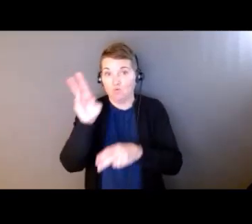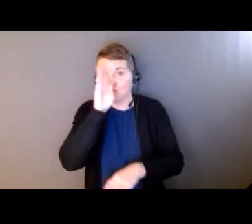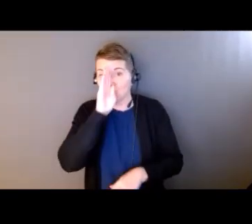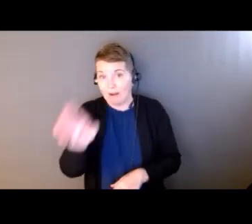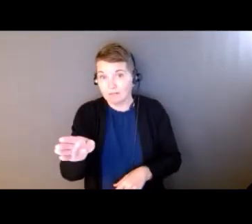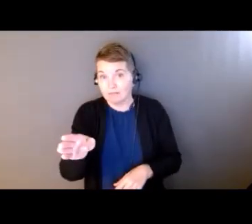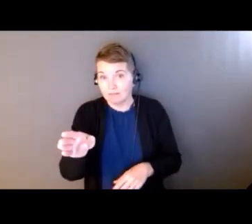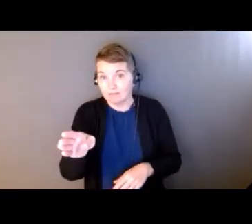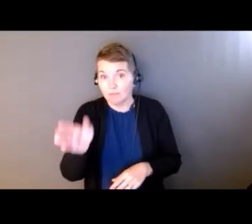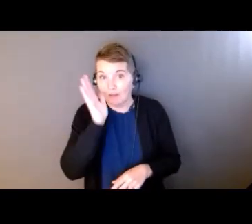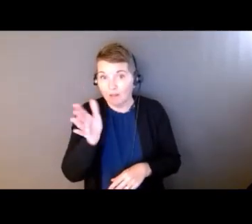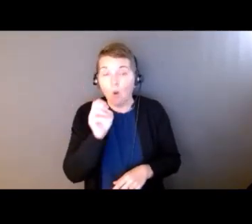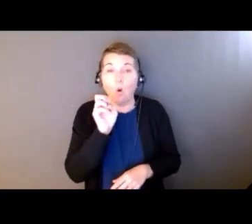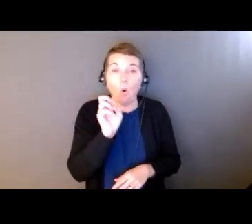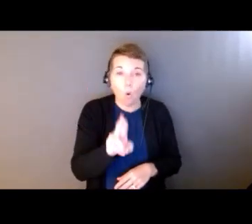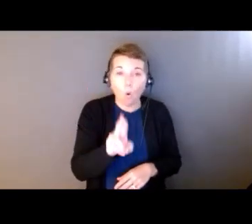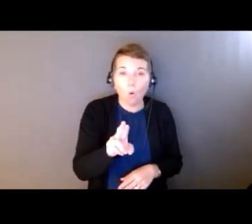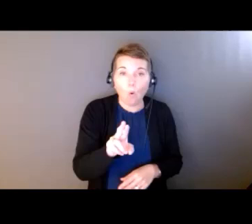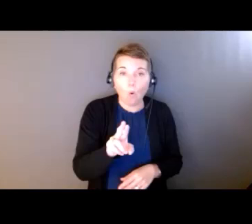use web links to provide that information.